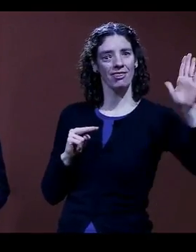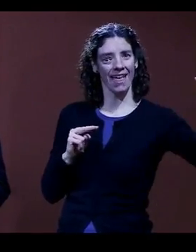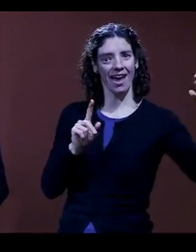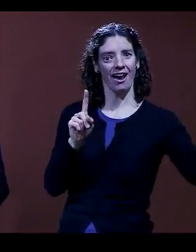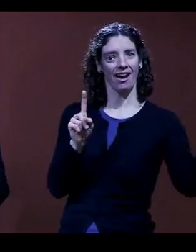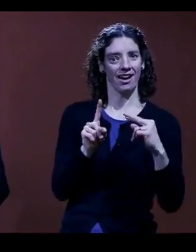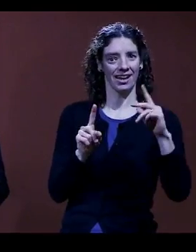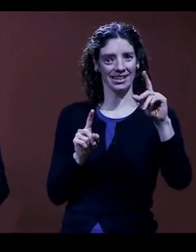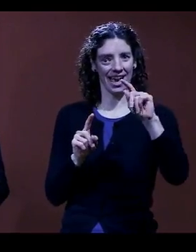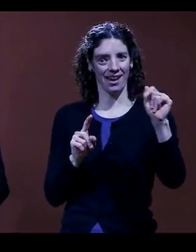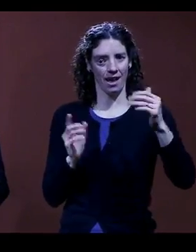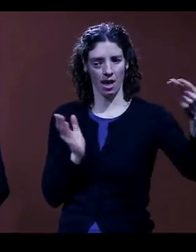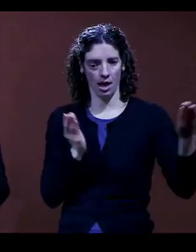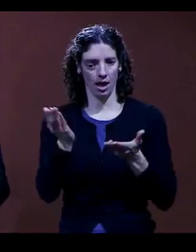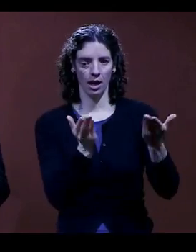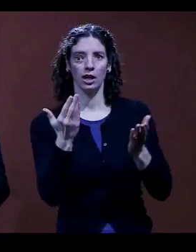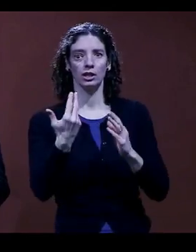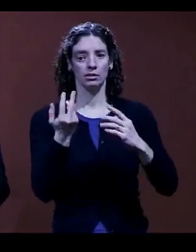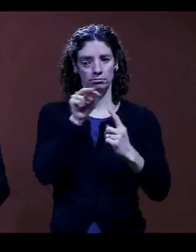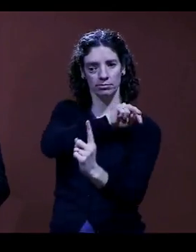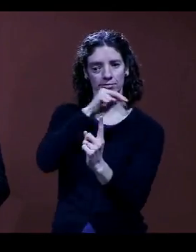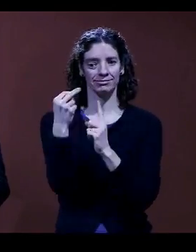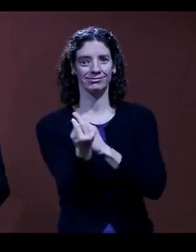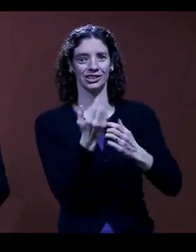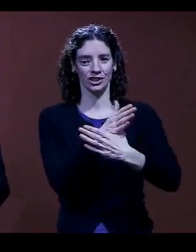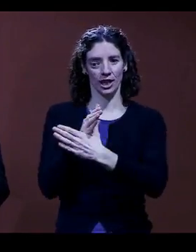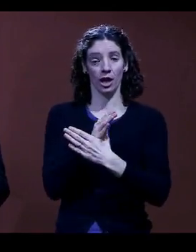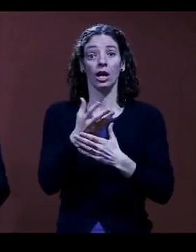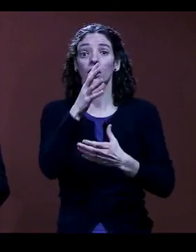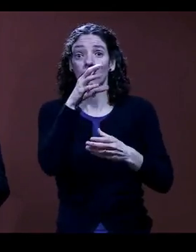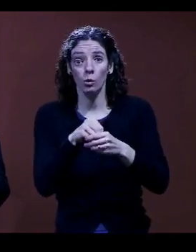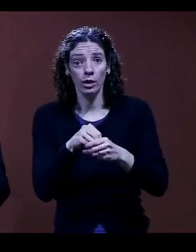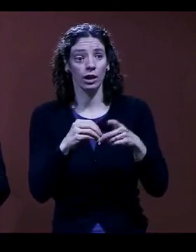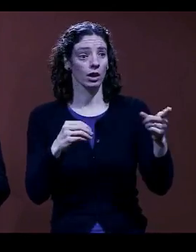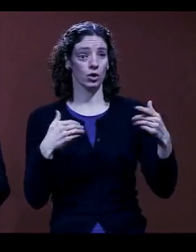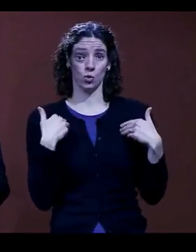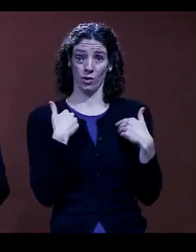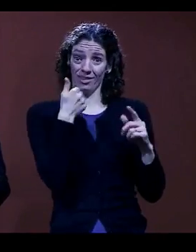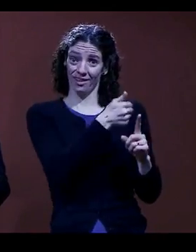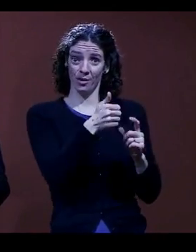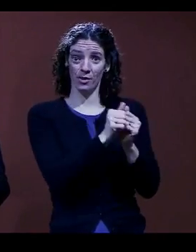Include in your stakeholder group youth with disabilities, parents, teachers,